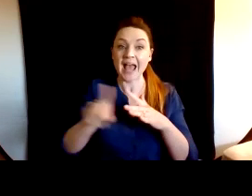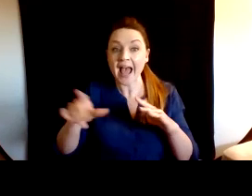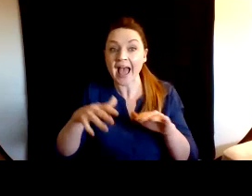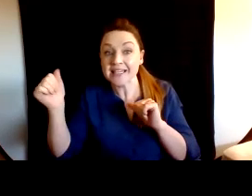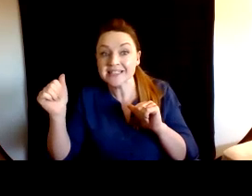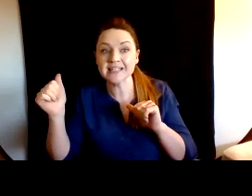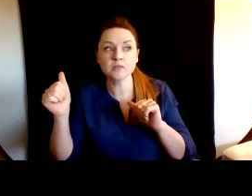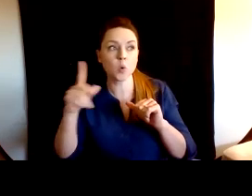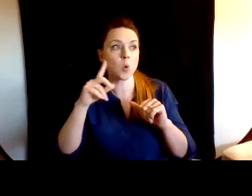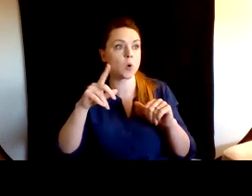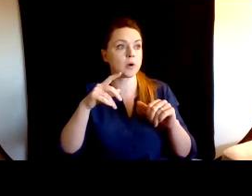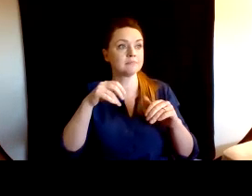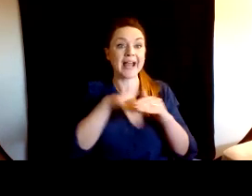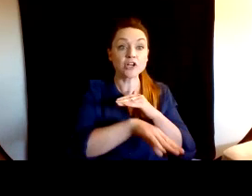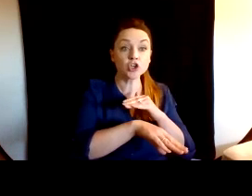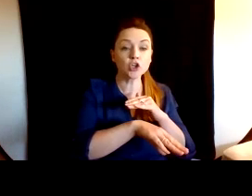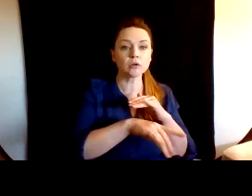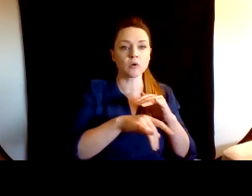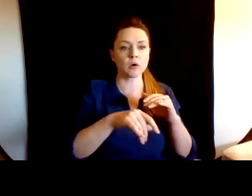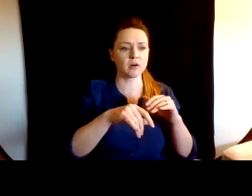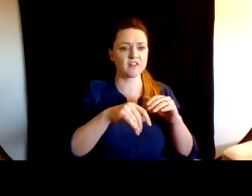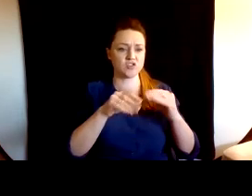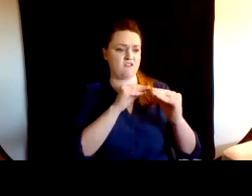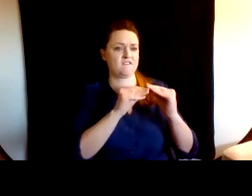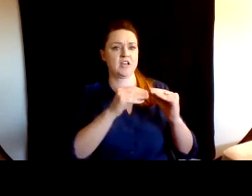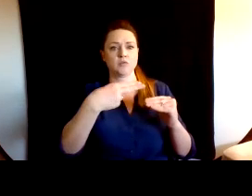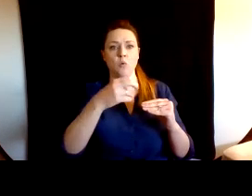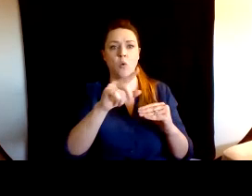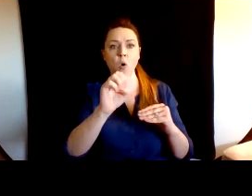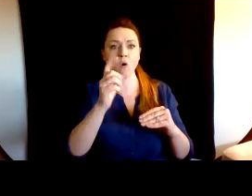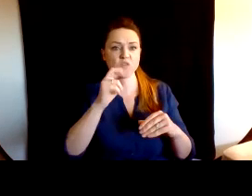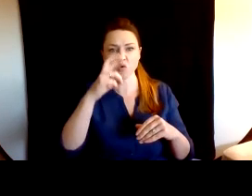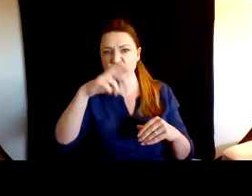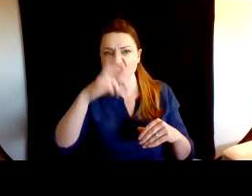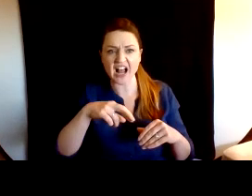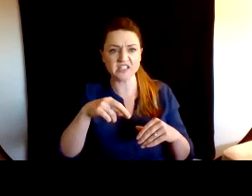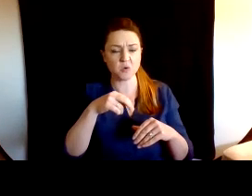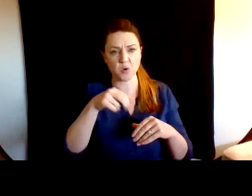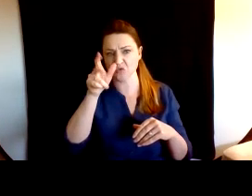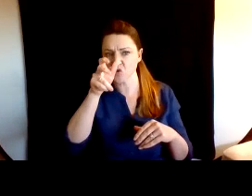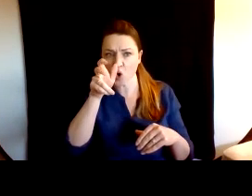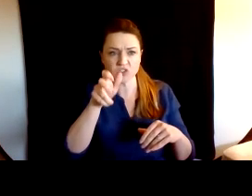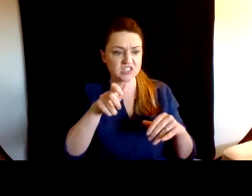involving holes in the roof or the vermin. So things like rats and roaches and how that can cause additional respiratory problems.